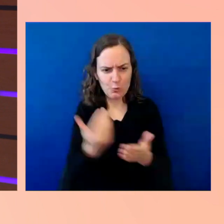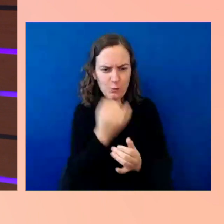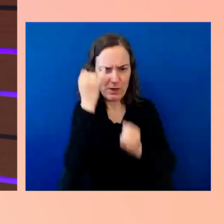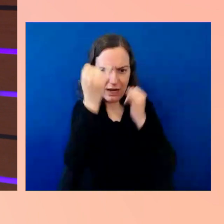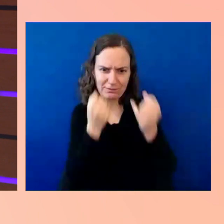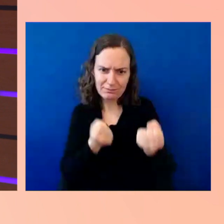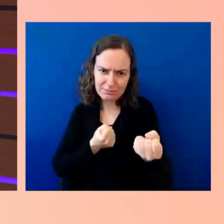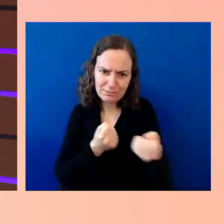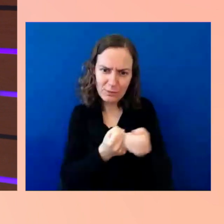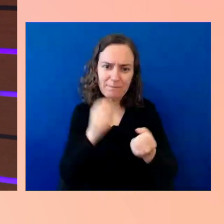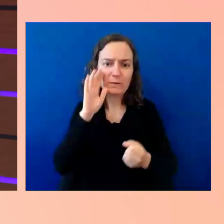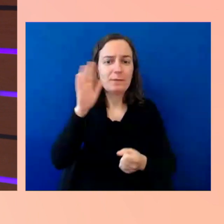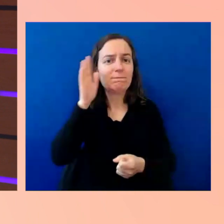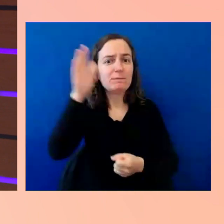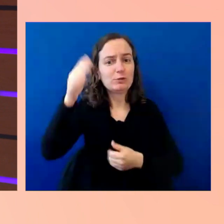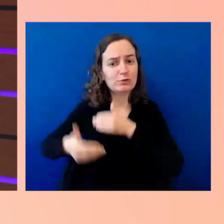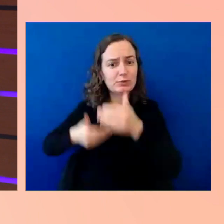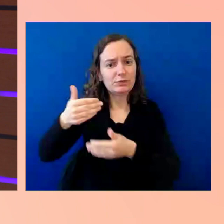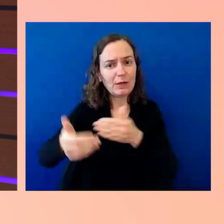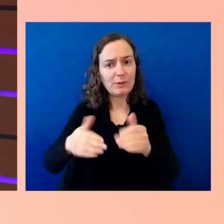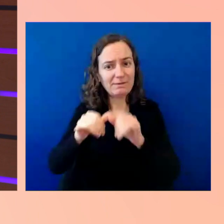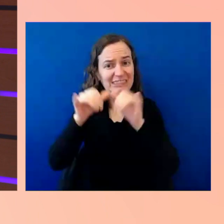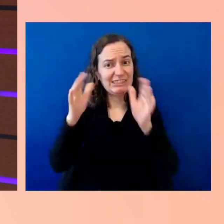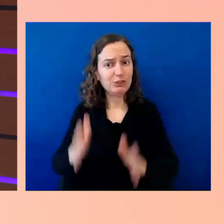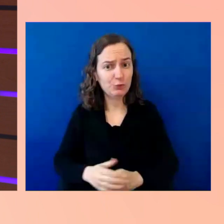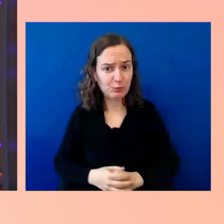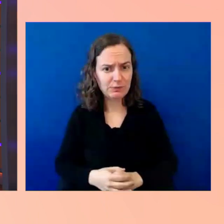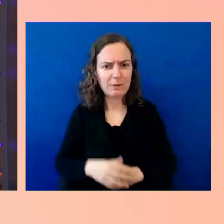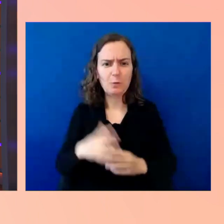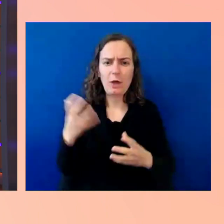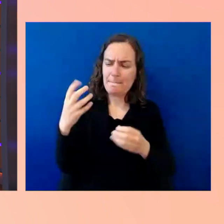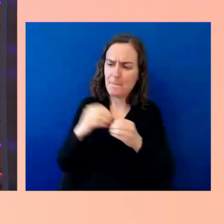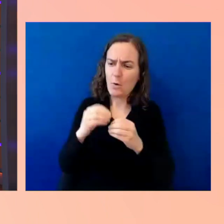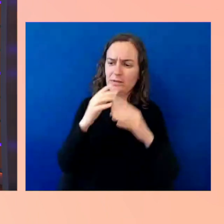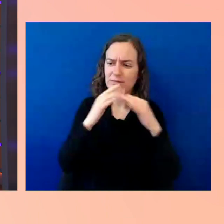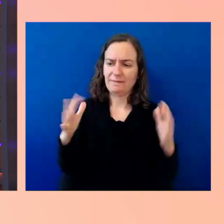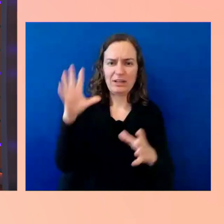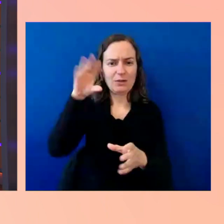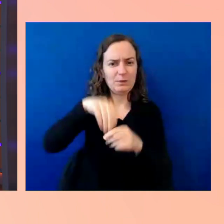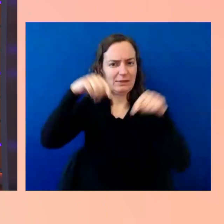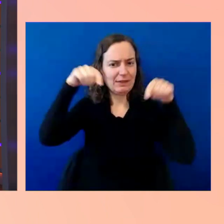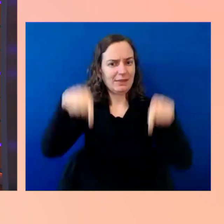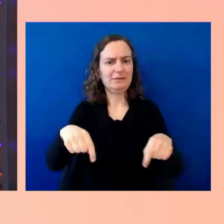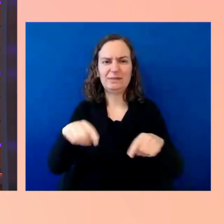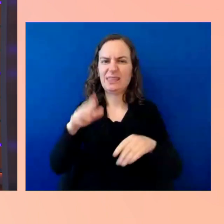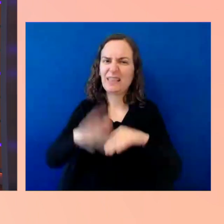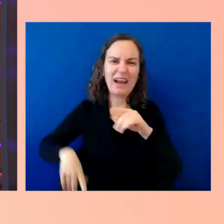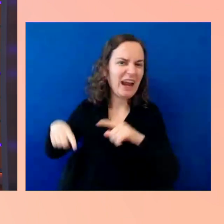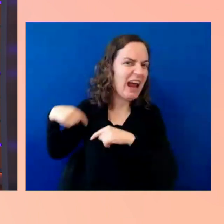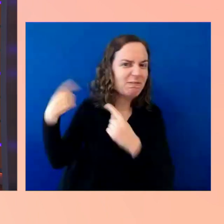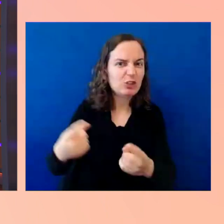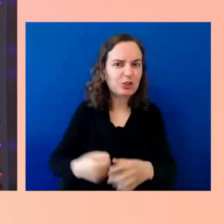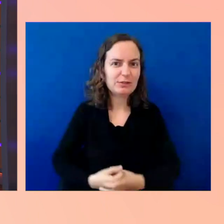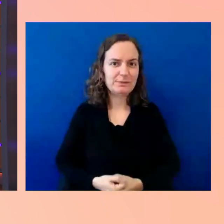is more diverse and inclusive than ever. Earlier today, we released